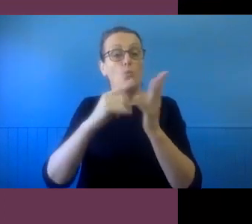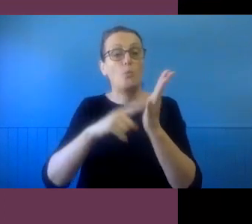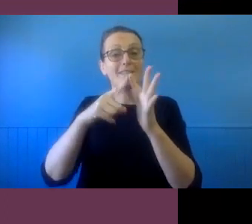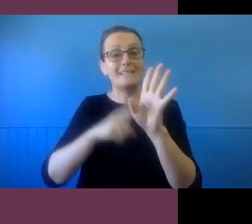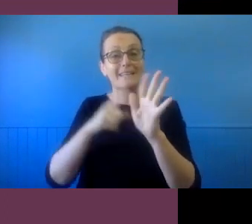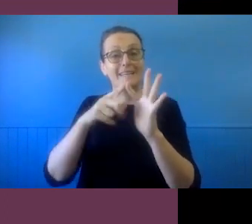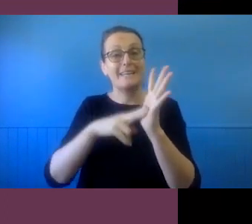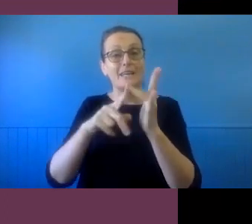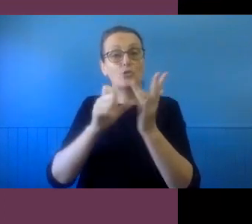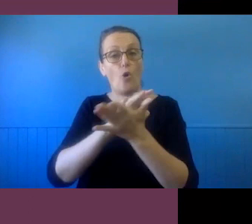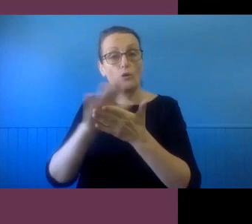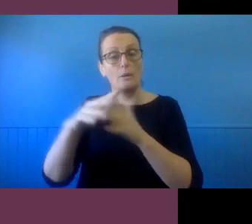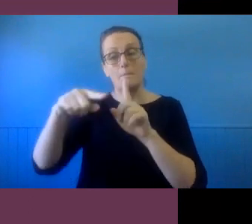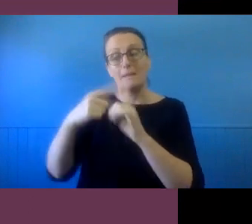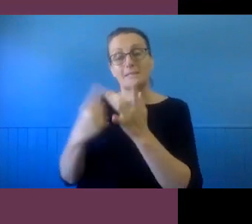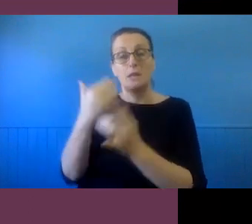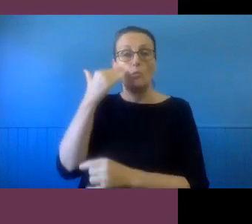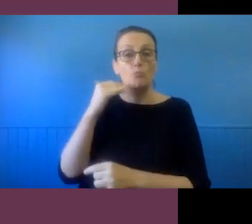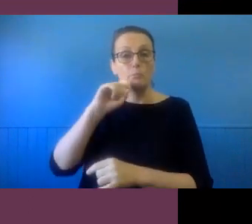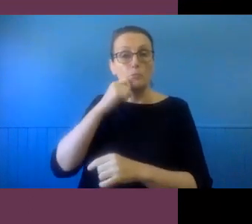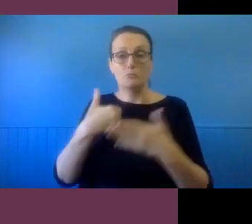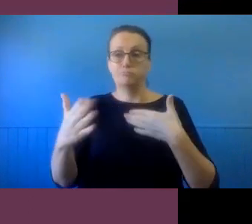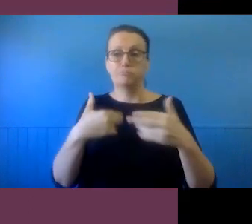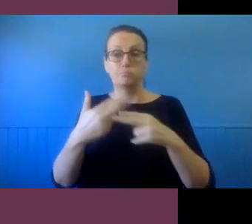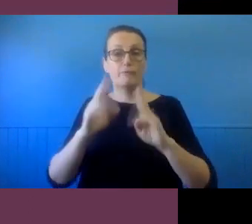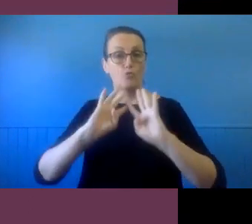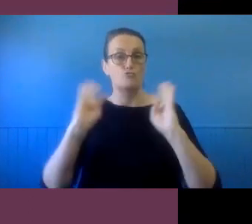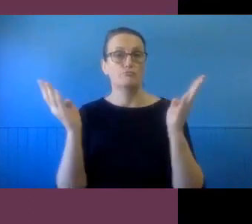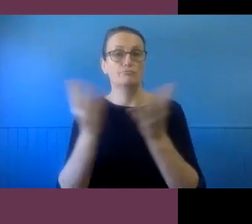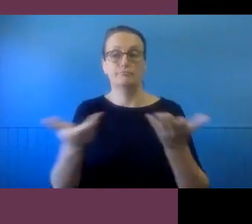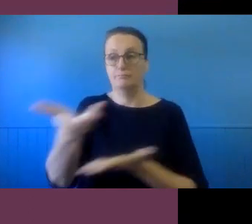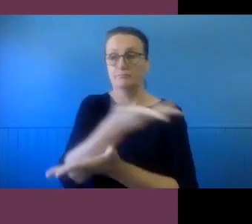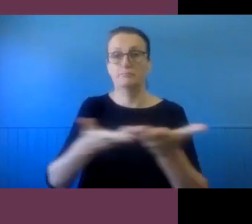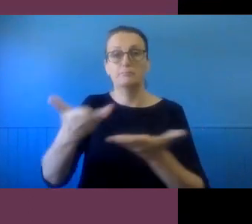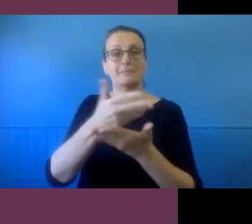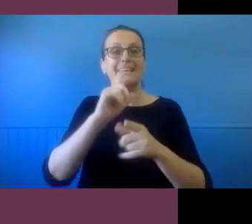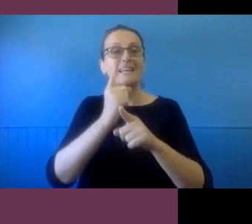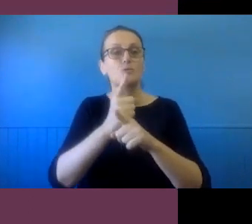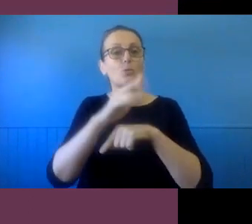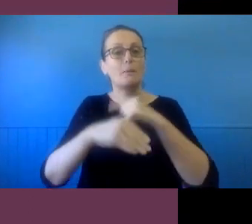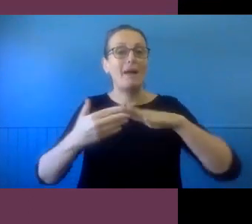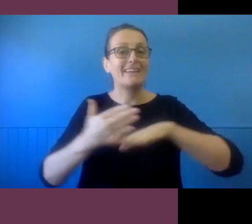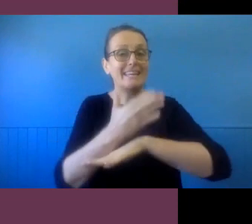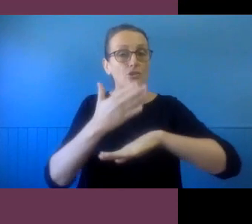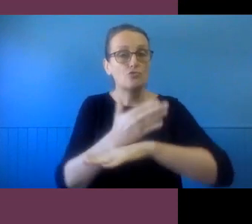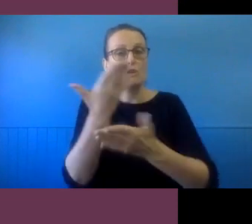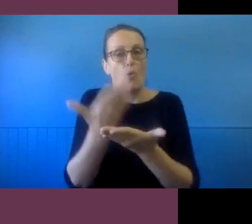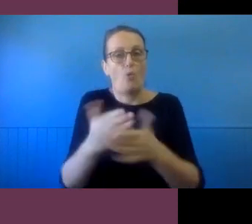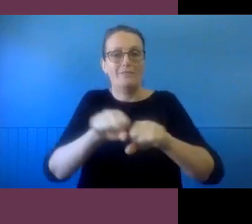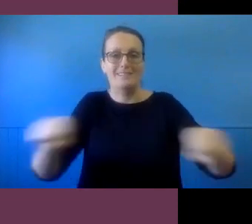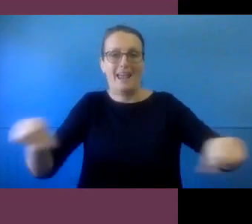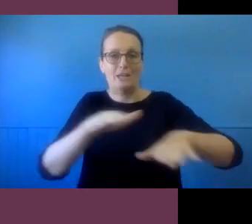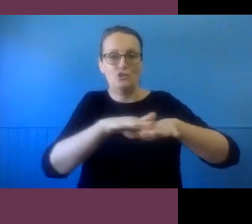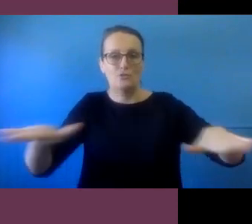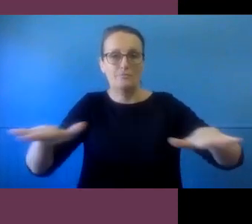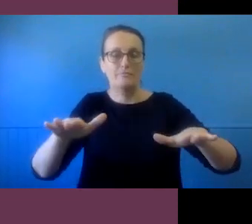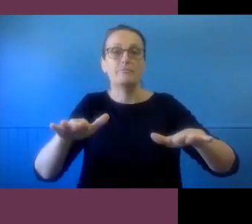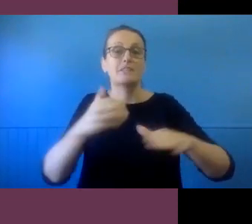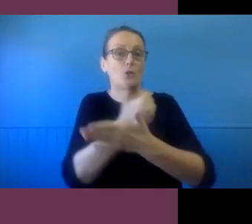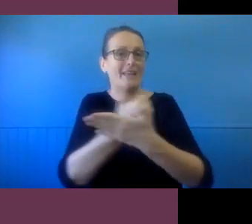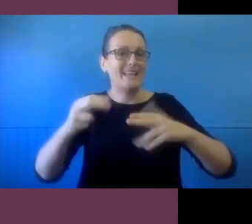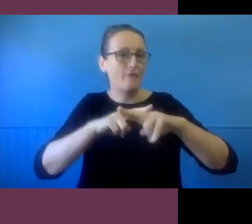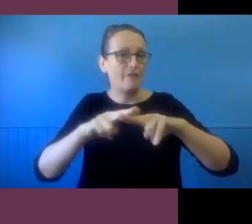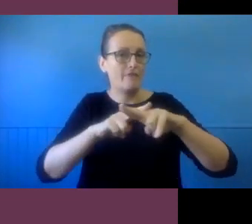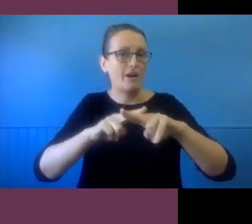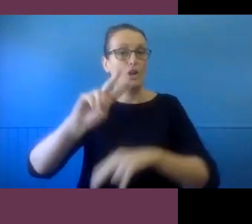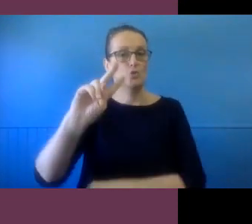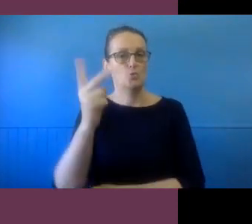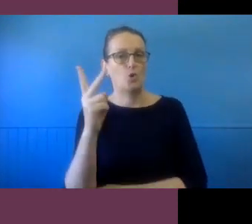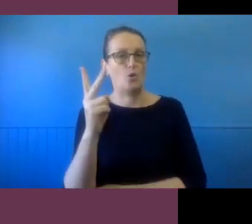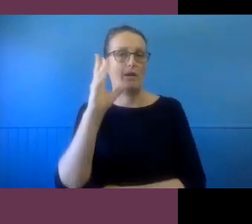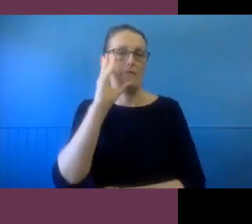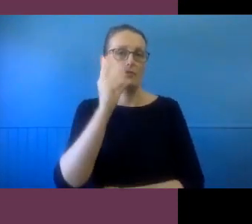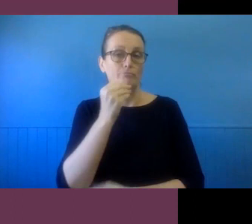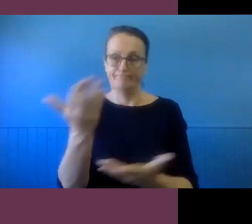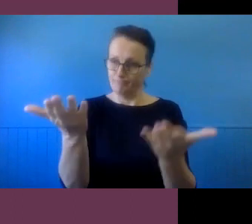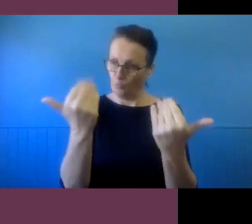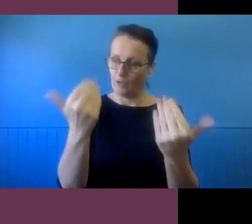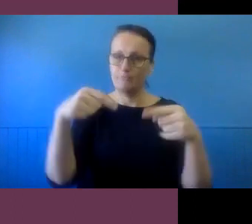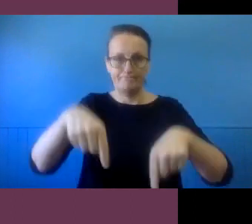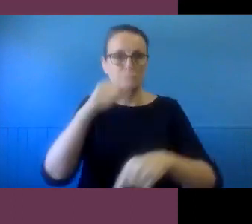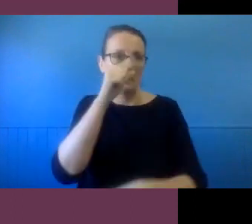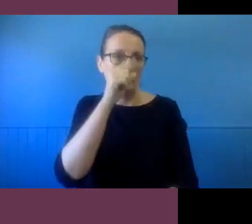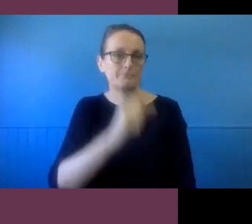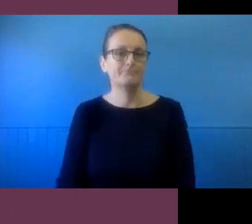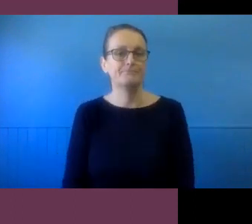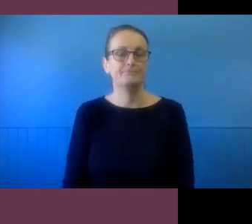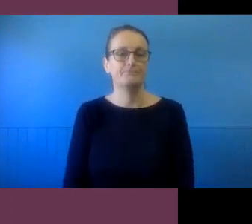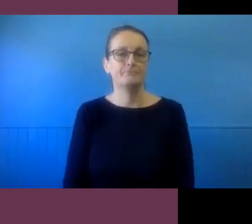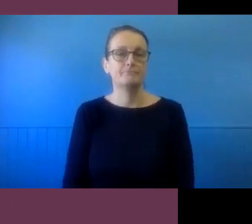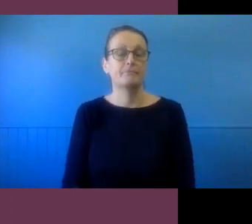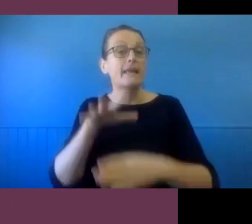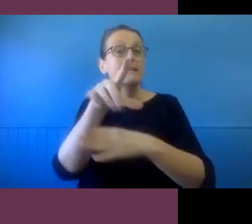First Nations roundtable. This week's focus is of Industry on Stage. Everyone is welcome. On Tuesday next week at